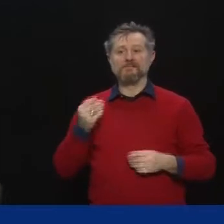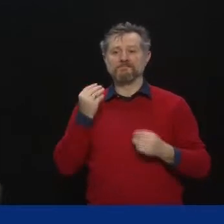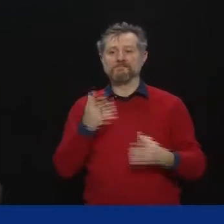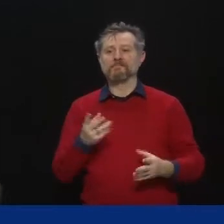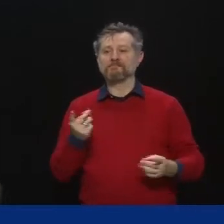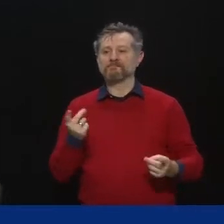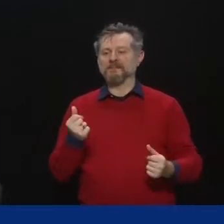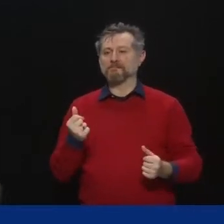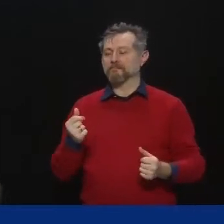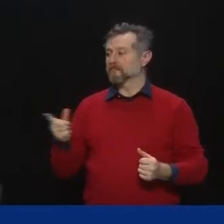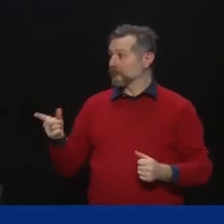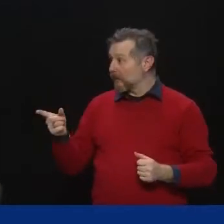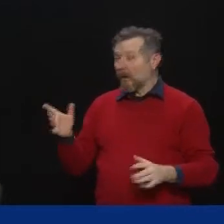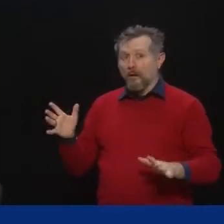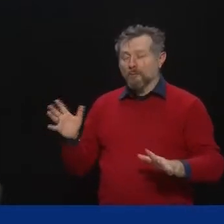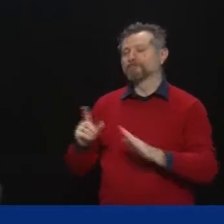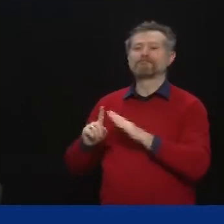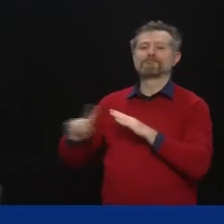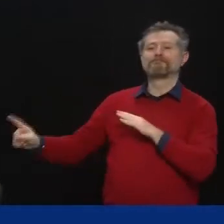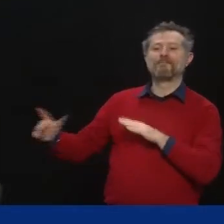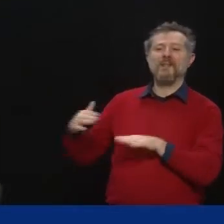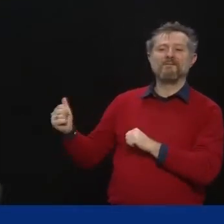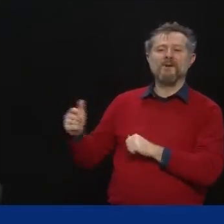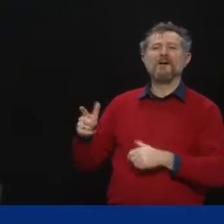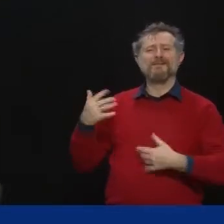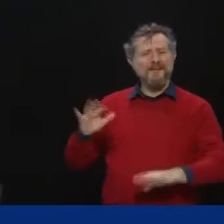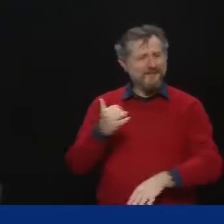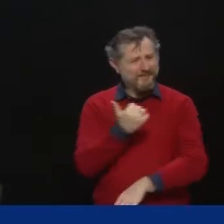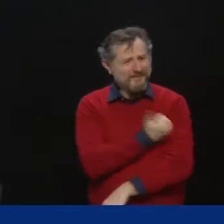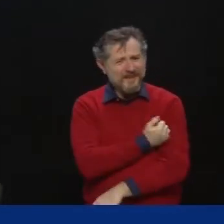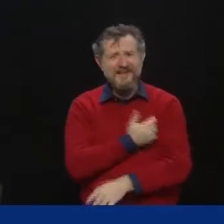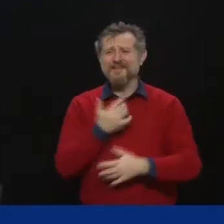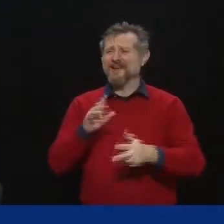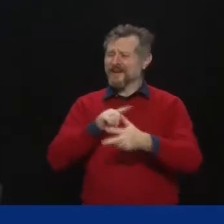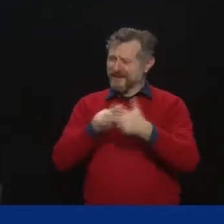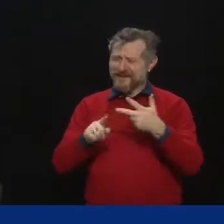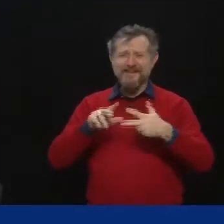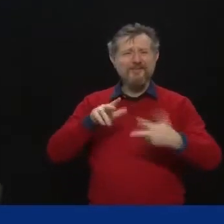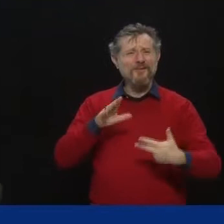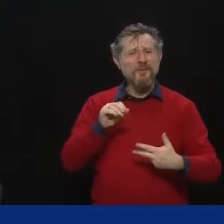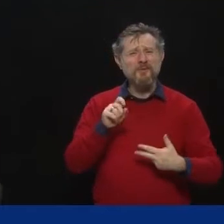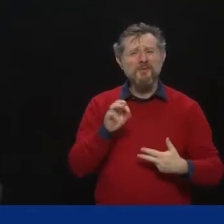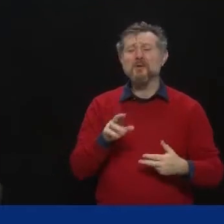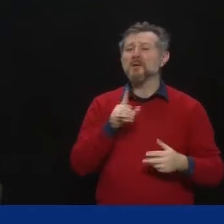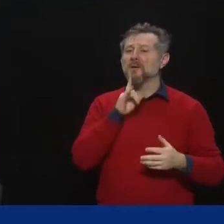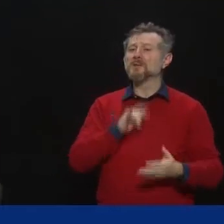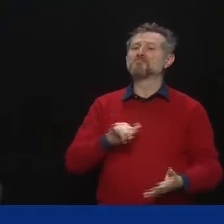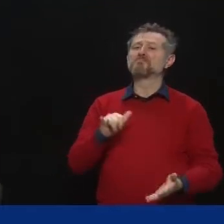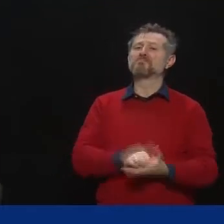SHE'LL BE HAVING ANOTHER PCR TEST TO CONFIRM THAT AND SO IN THE MEANTIME WE'LL TAKE ALL OF THE NECESSARY PRECAUTIONS. SHE LEFT THE OFFICE IMMEDIATELY AND WE'RE WAITING FOR THOSE